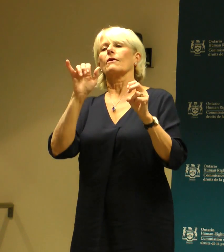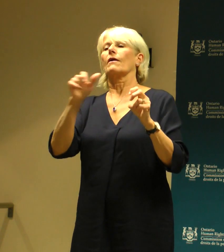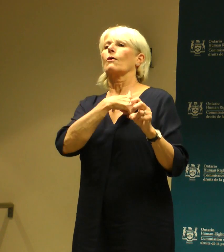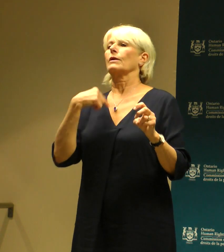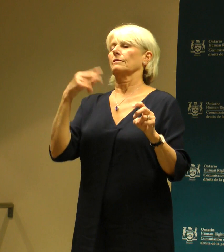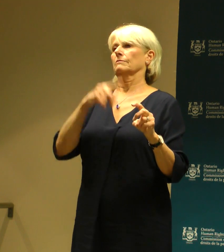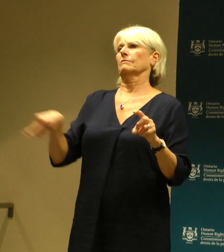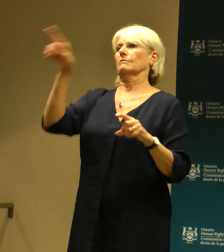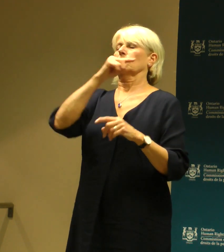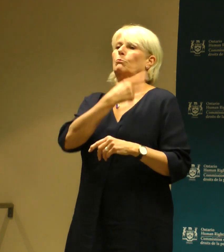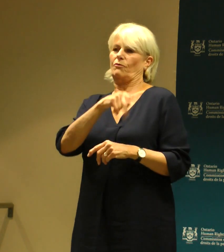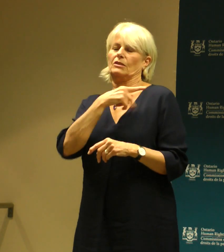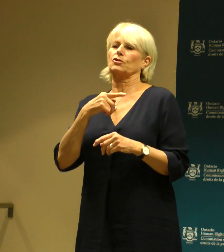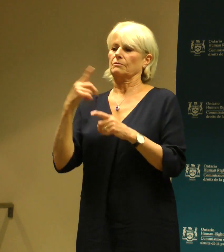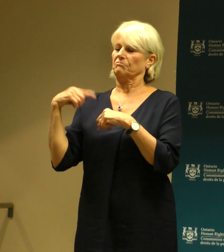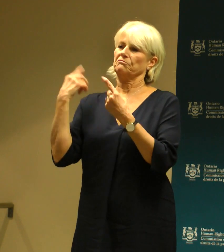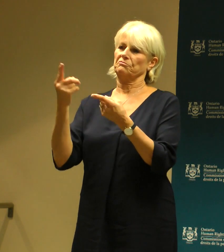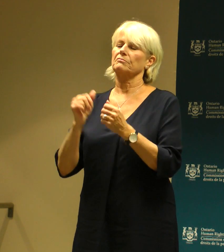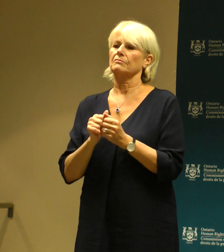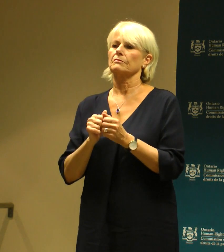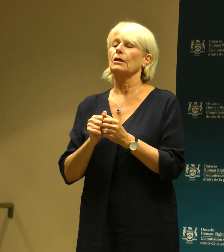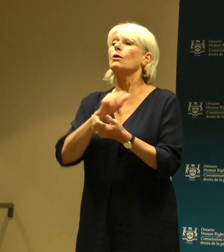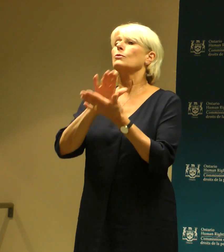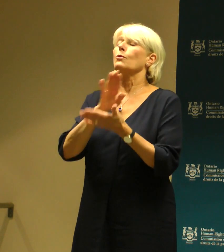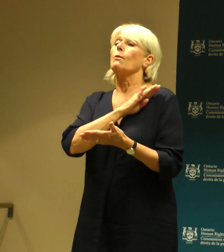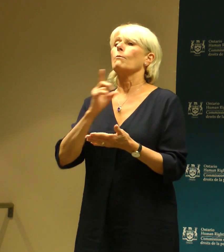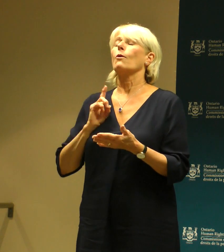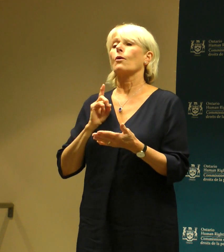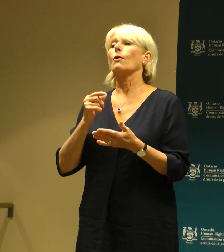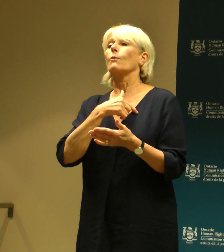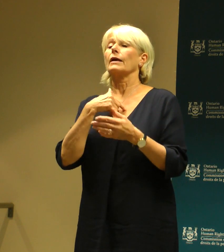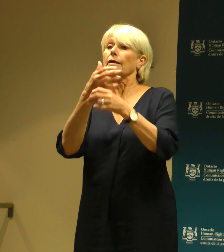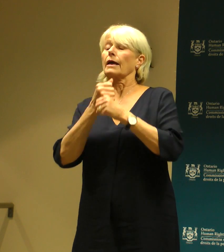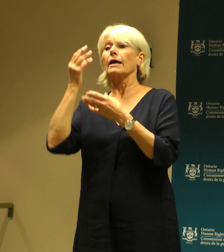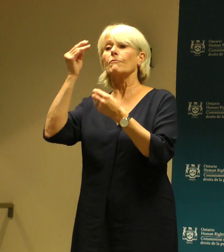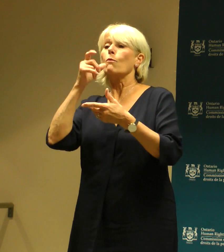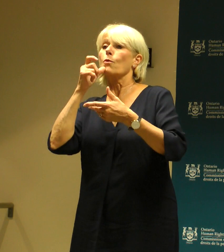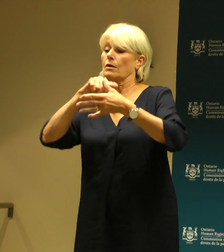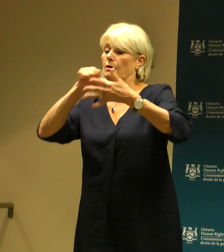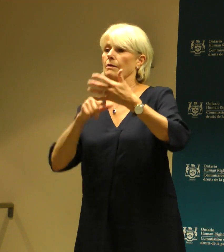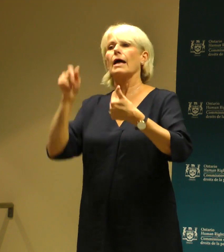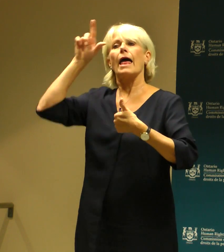provincial in scope and impact. The school boards we will obtain information from are Hamilton-Wentworth,